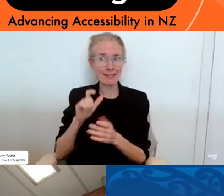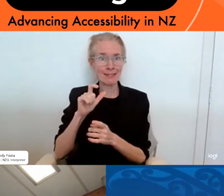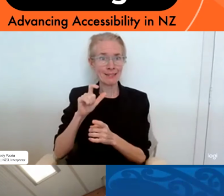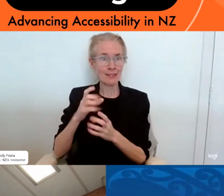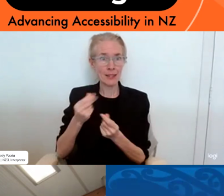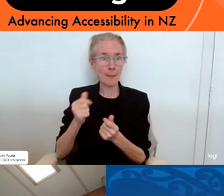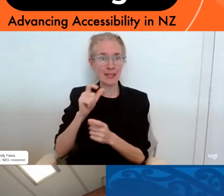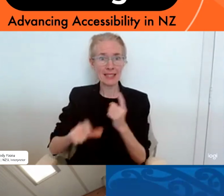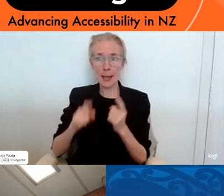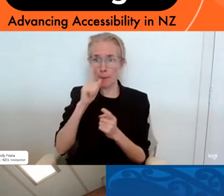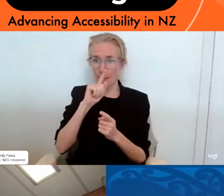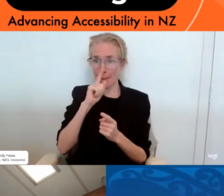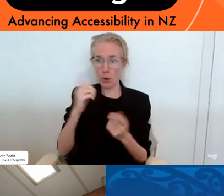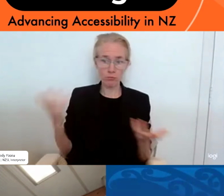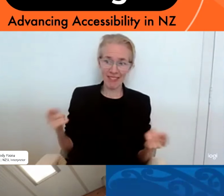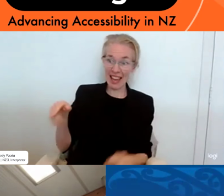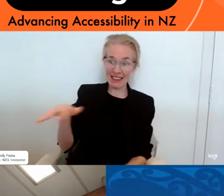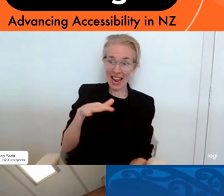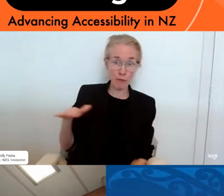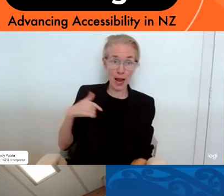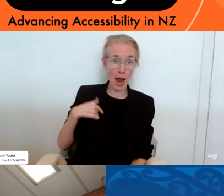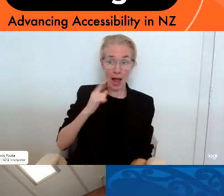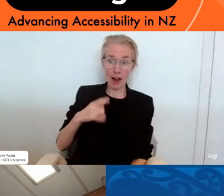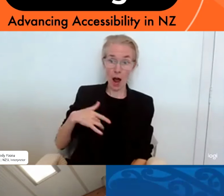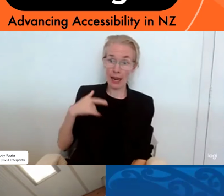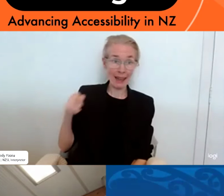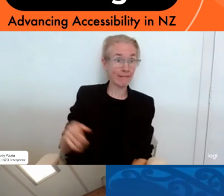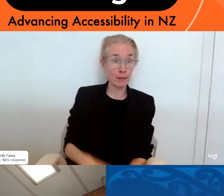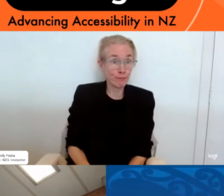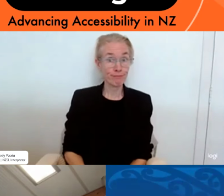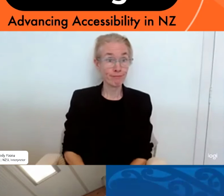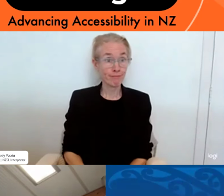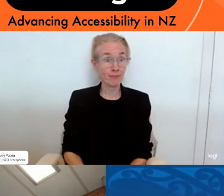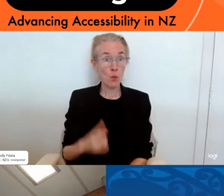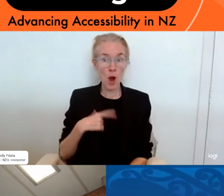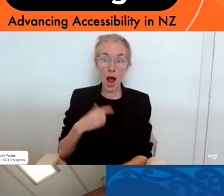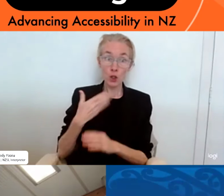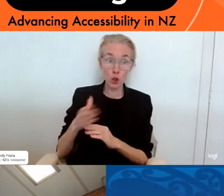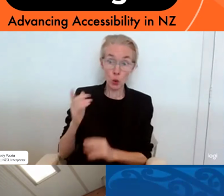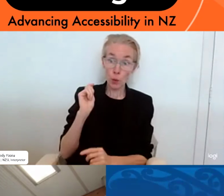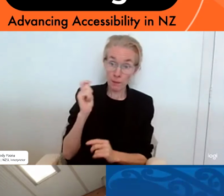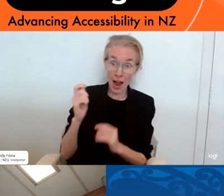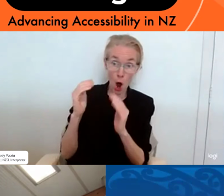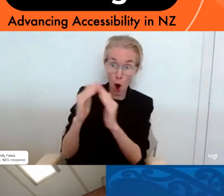certain suburbs because these brand new places don't cater to the need.